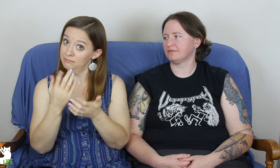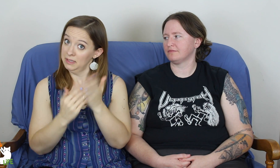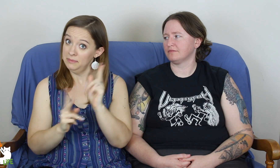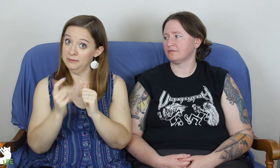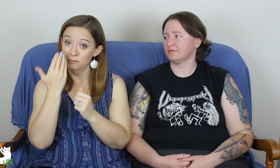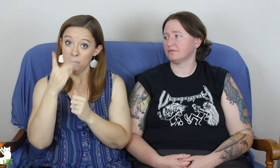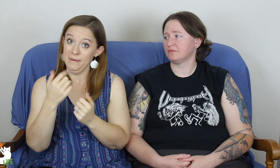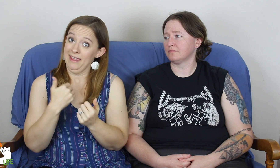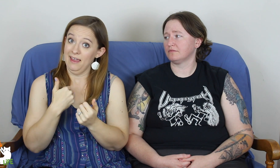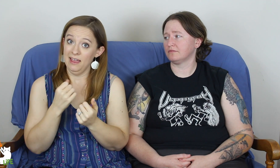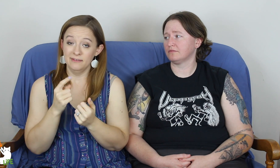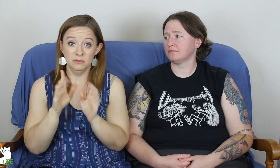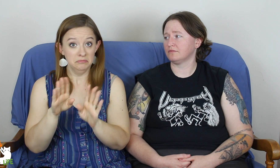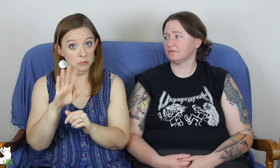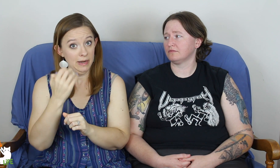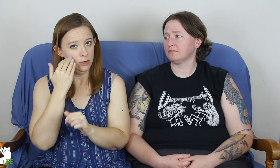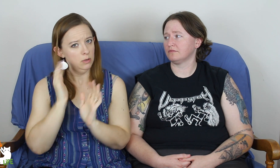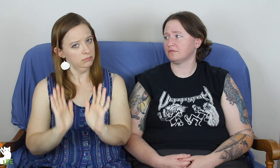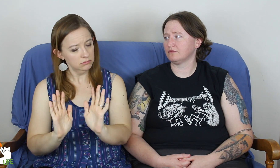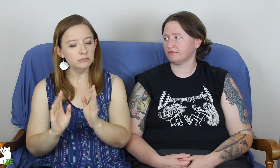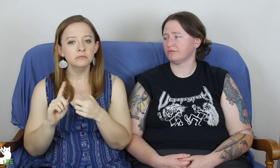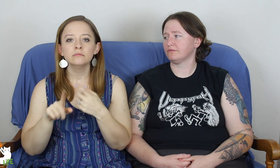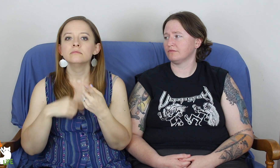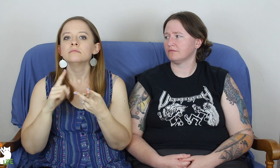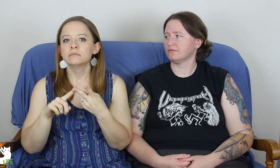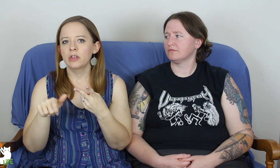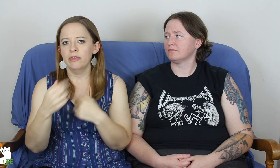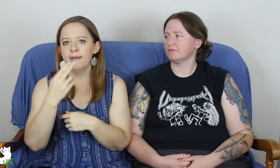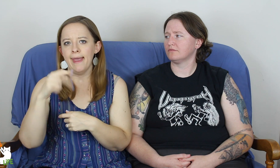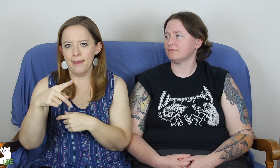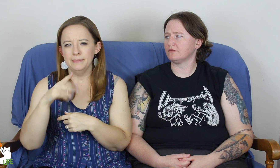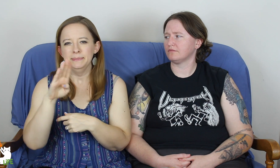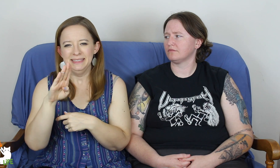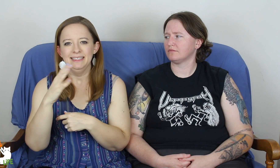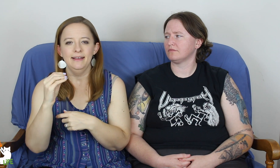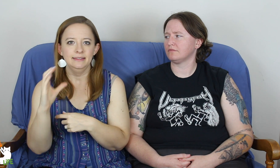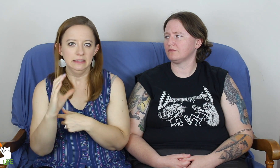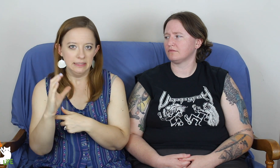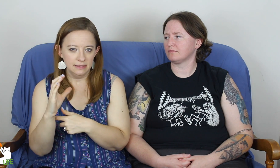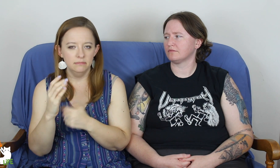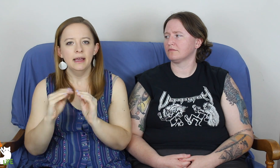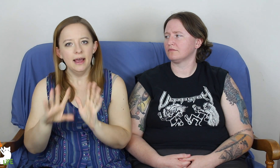Which some people don't know if they have it. So, you never know. The second thing was for Hep B and C.